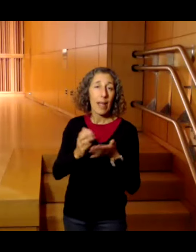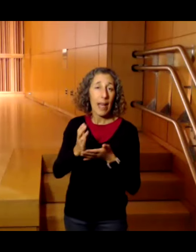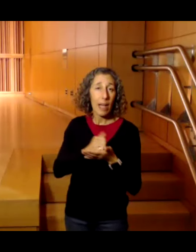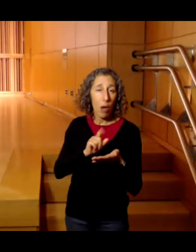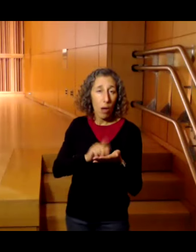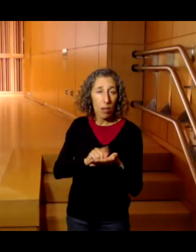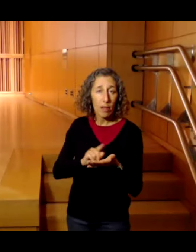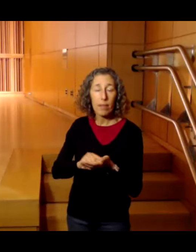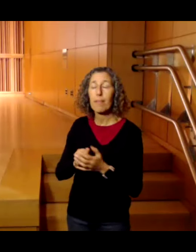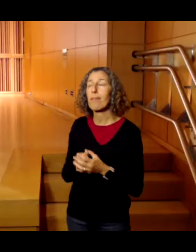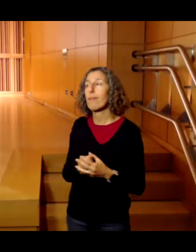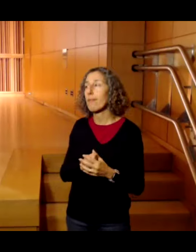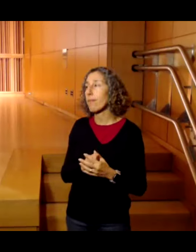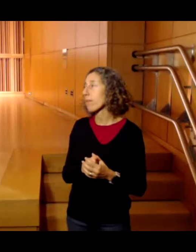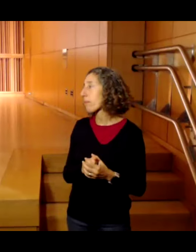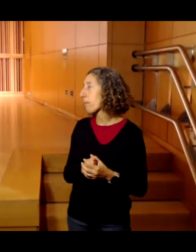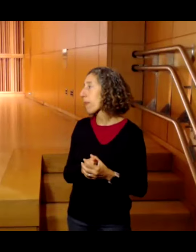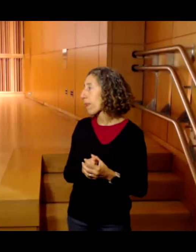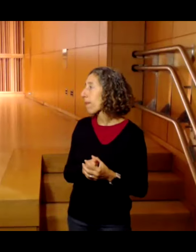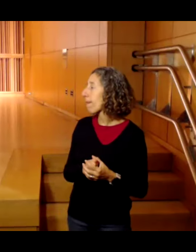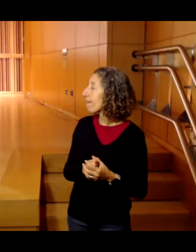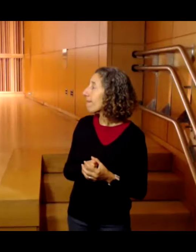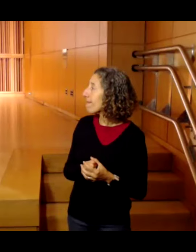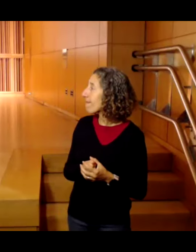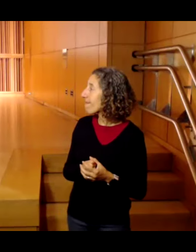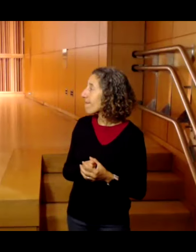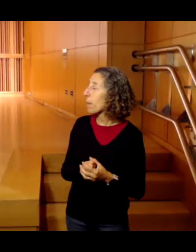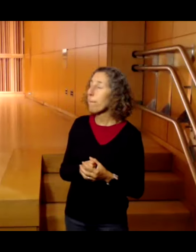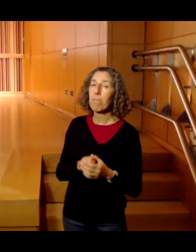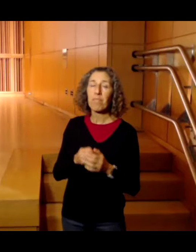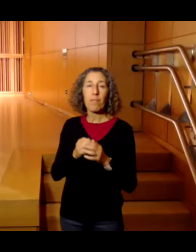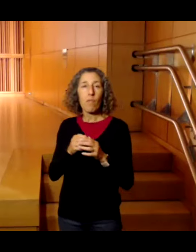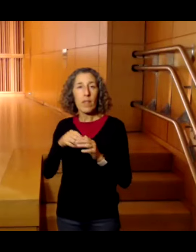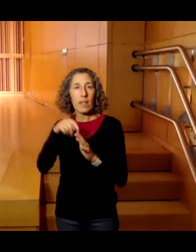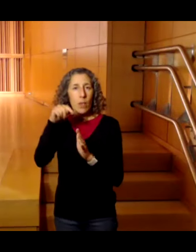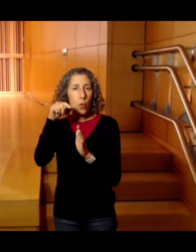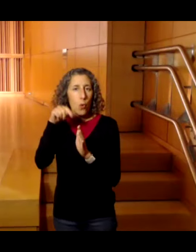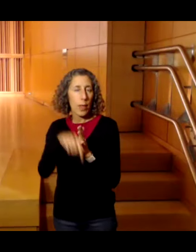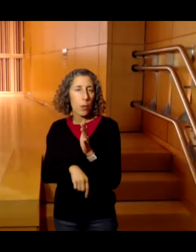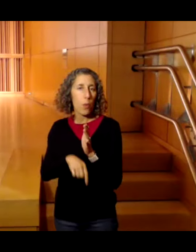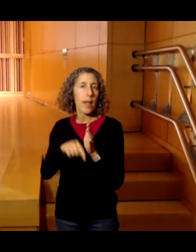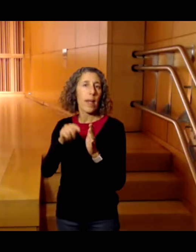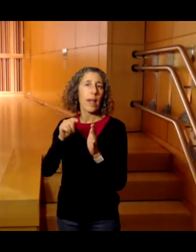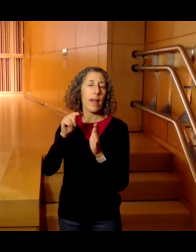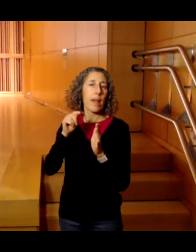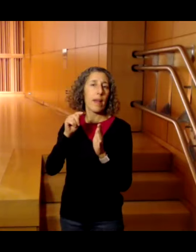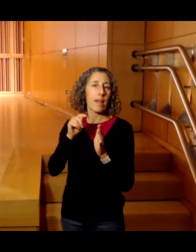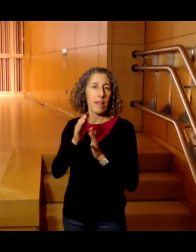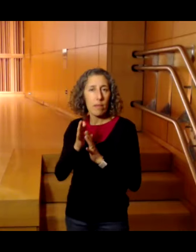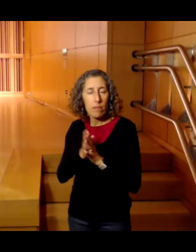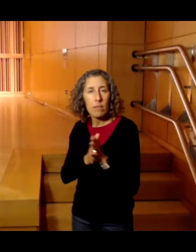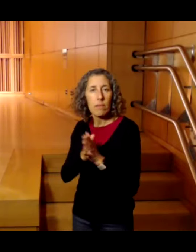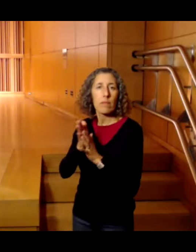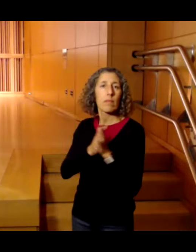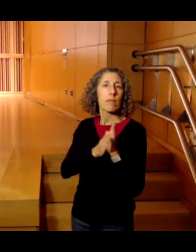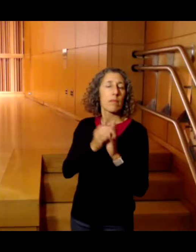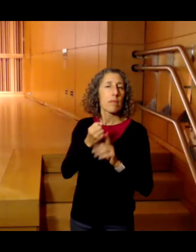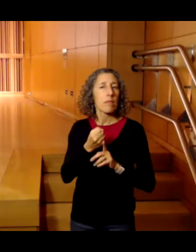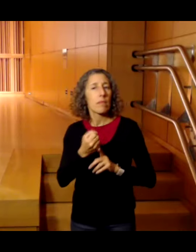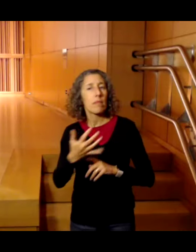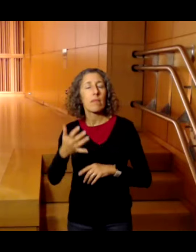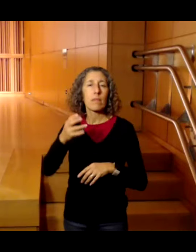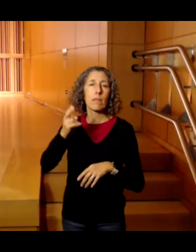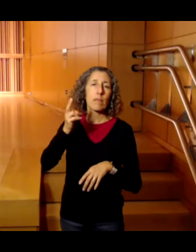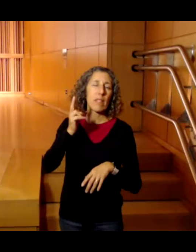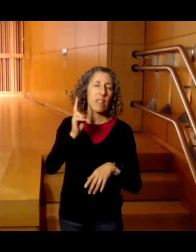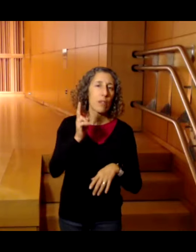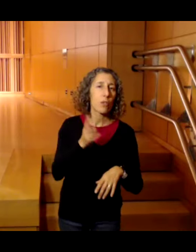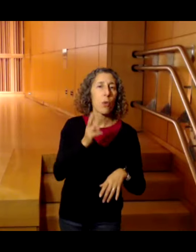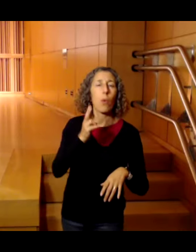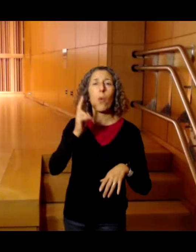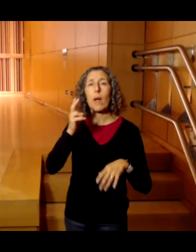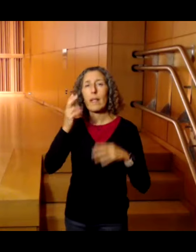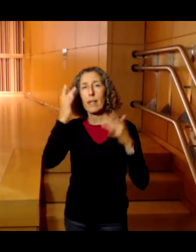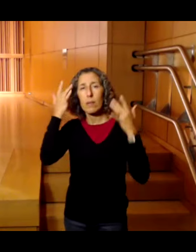ambitious, rigorous, idiosyncratic, erudite. Iconoclastic, historically expansive, conceptually discerning.